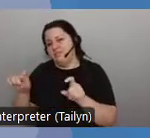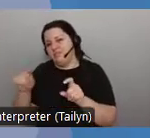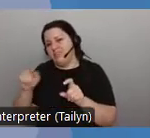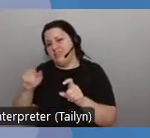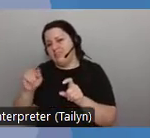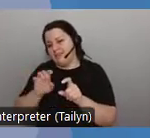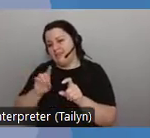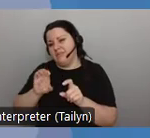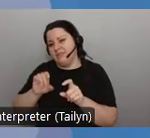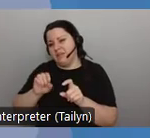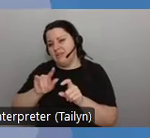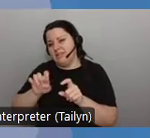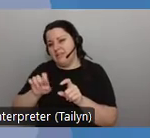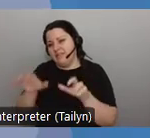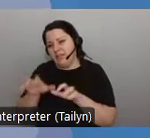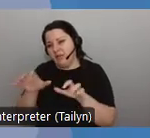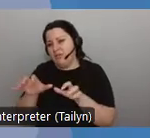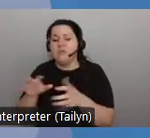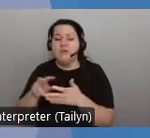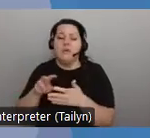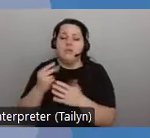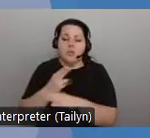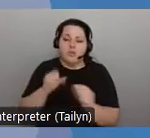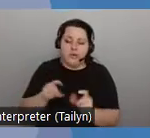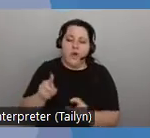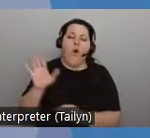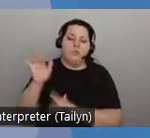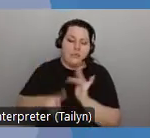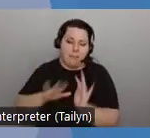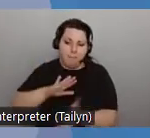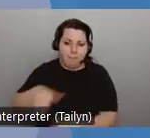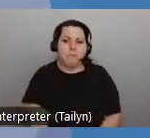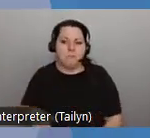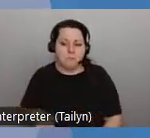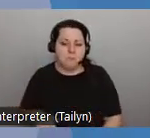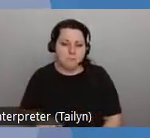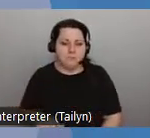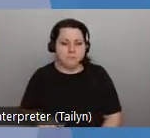then you'll just write, "decorative," into the alt text